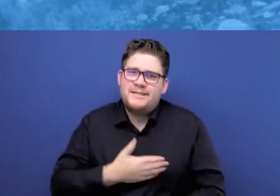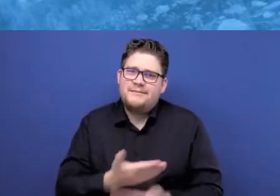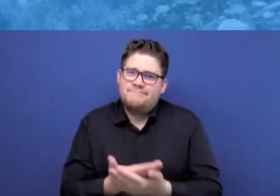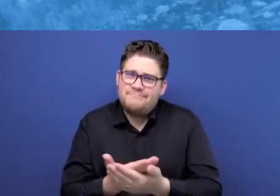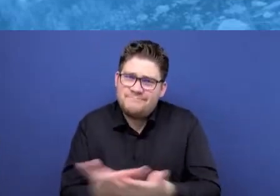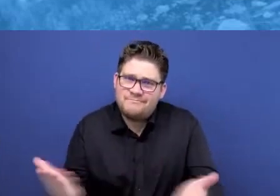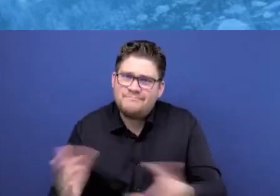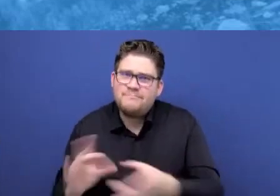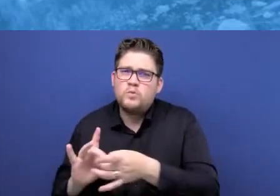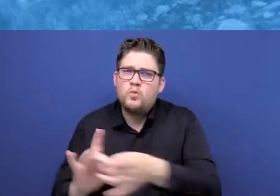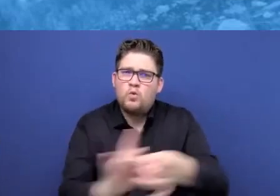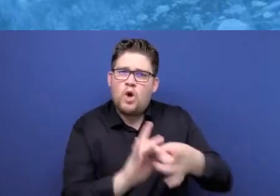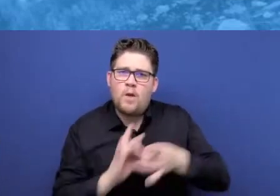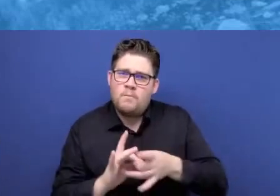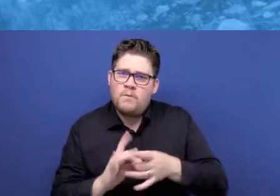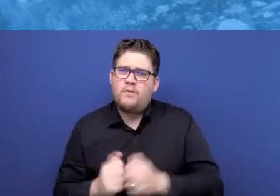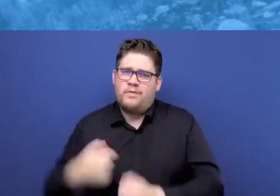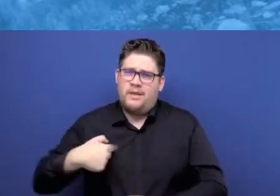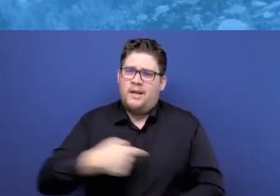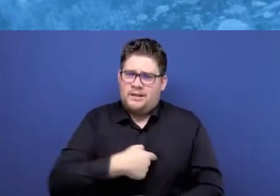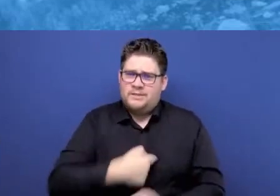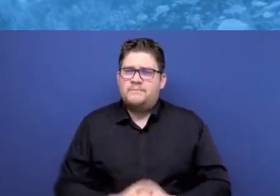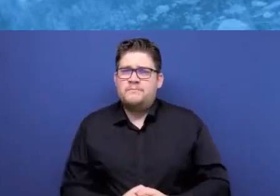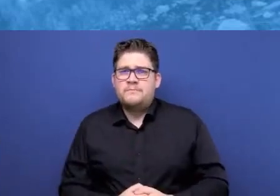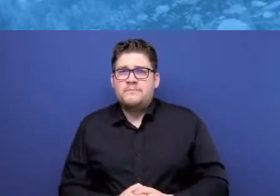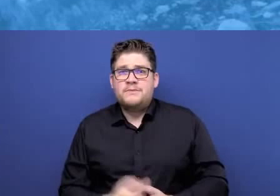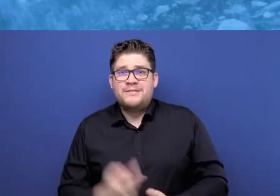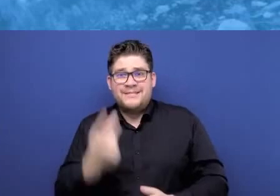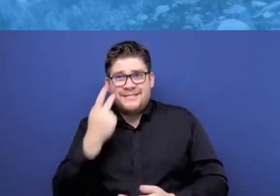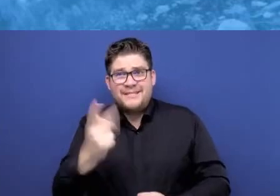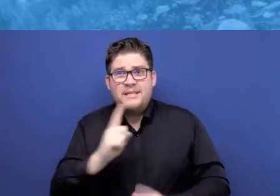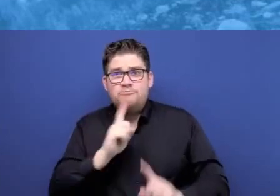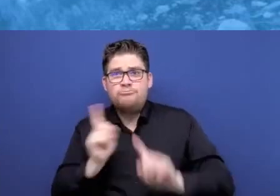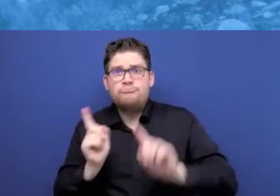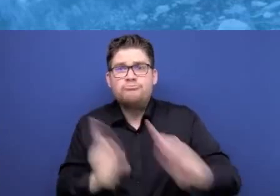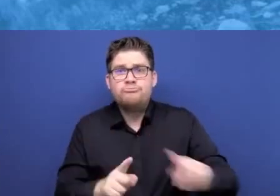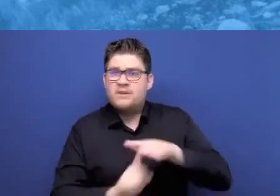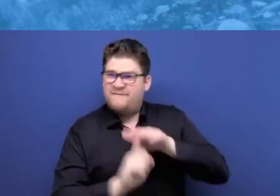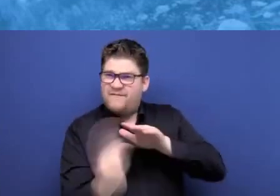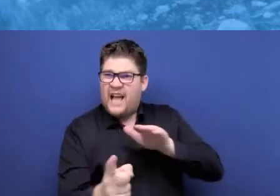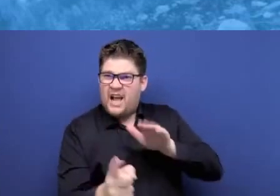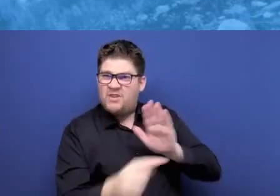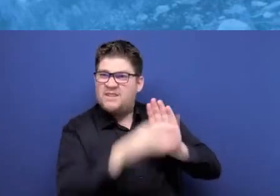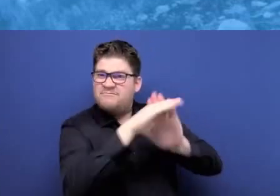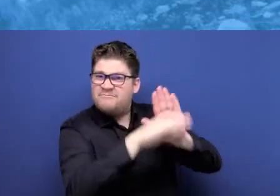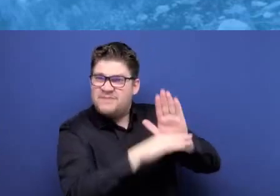issued by the local government. Please heed those warnings. Please eat those times so that